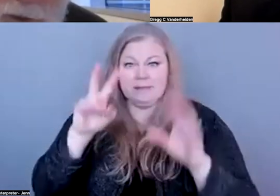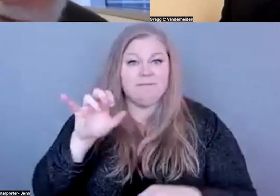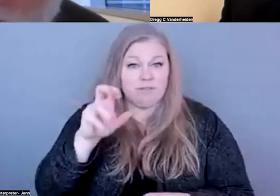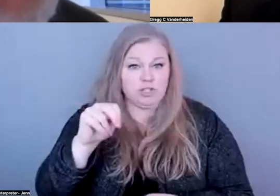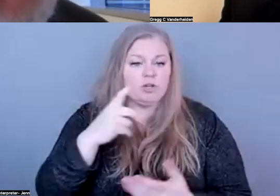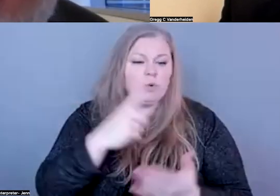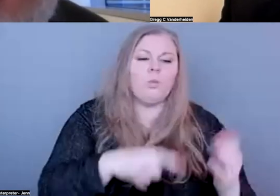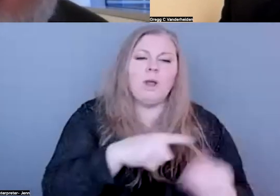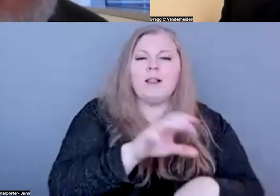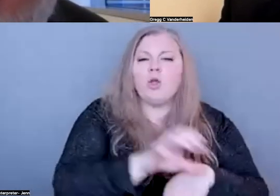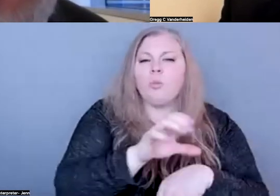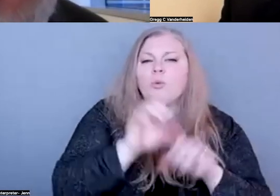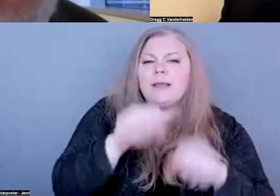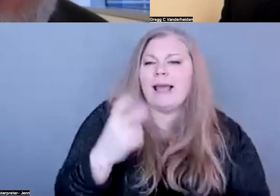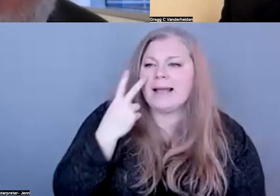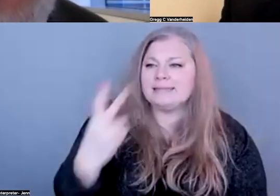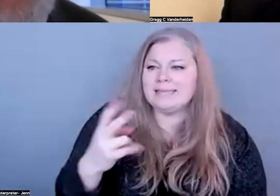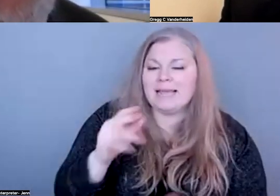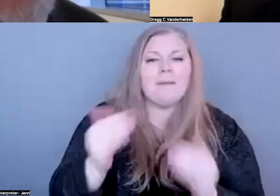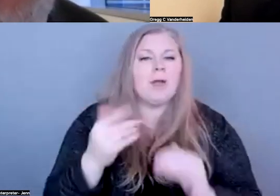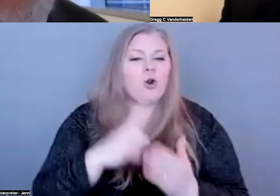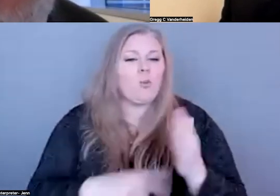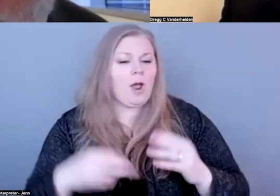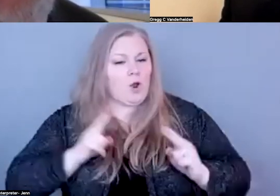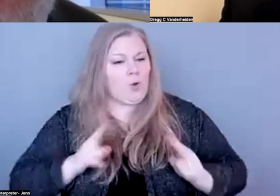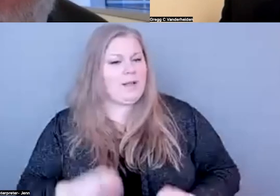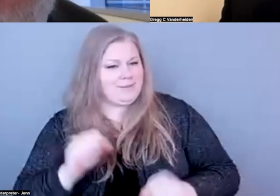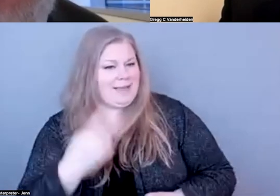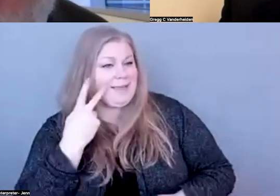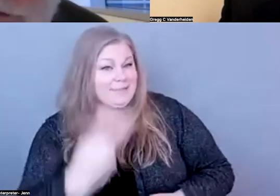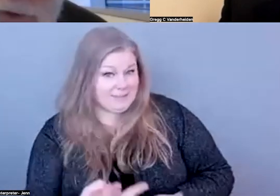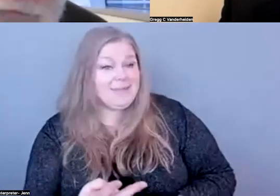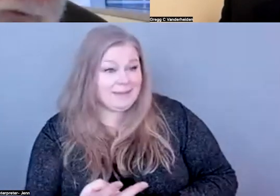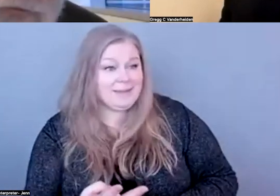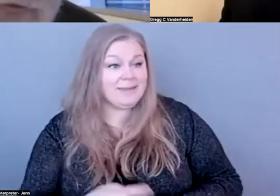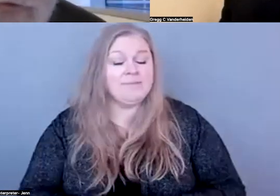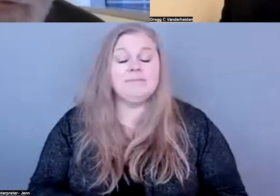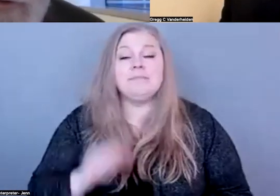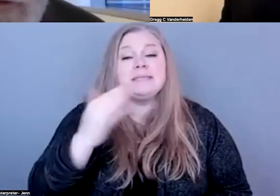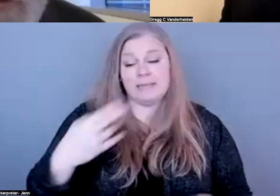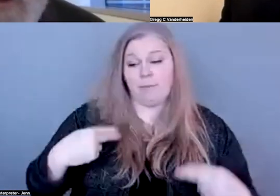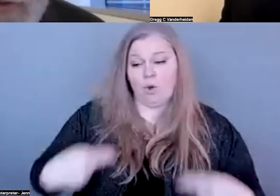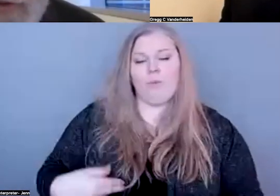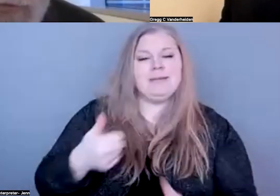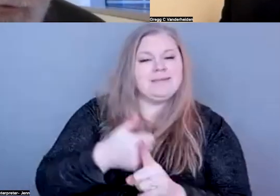compared to what humans see. It turns out that humans have a much richer ability to